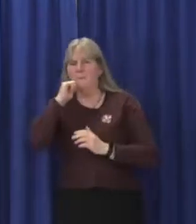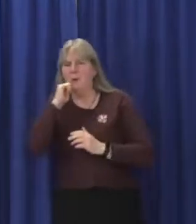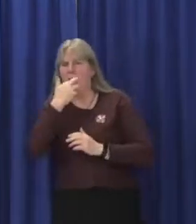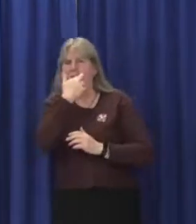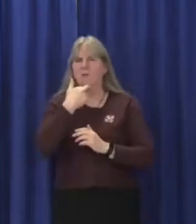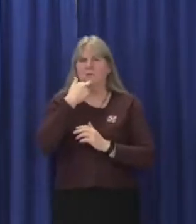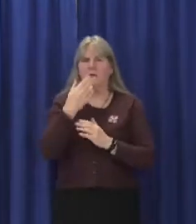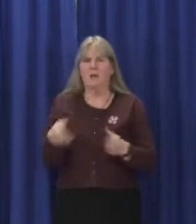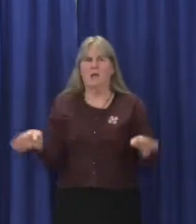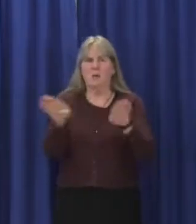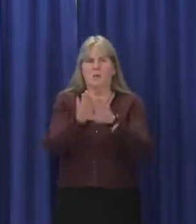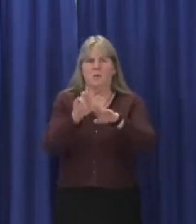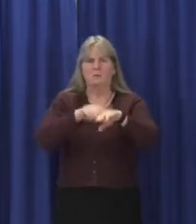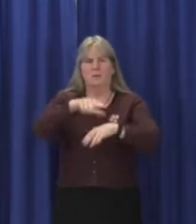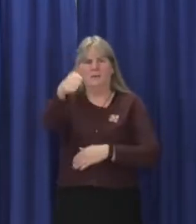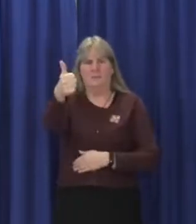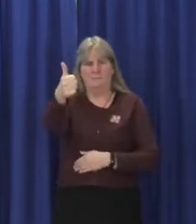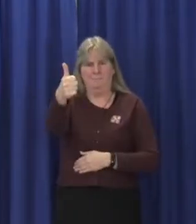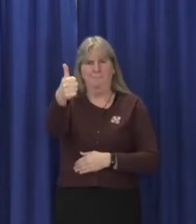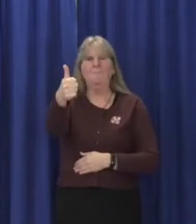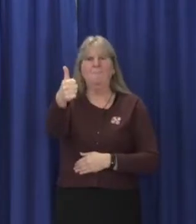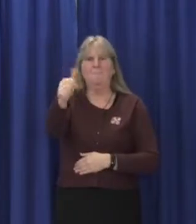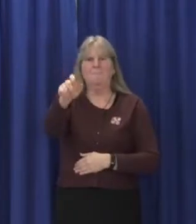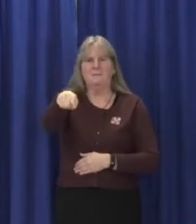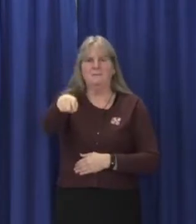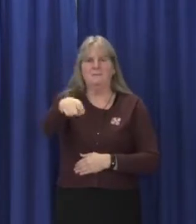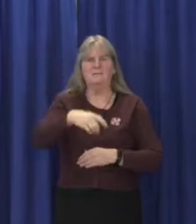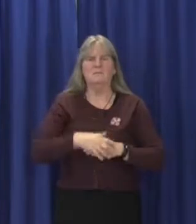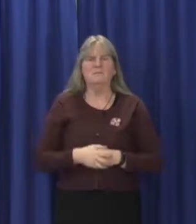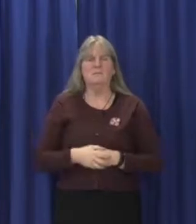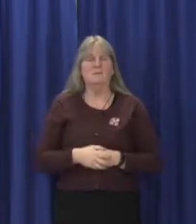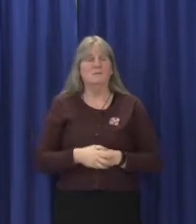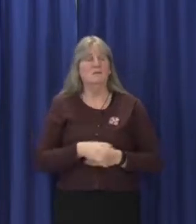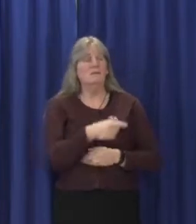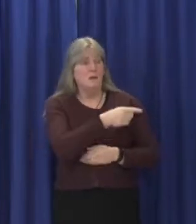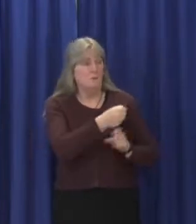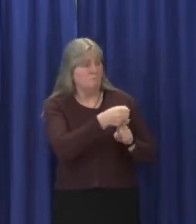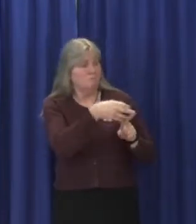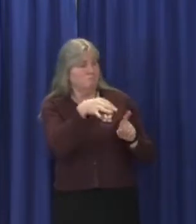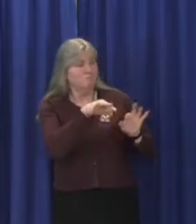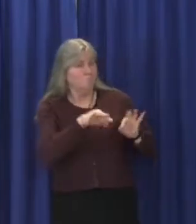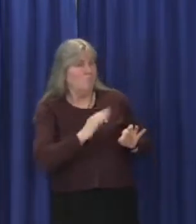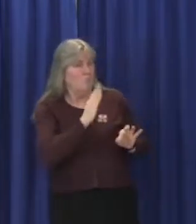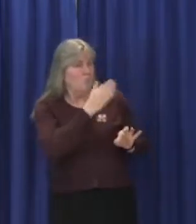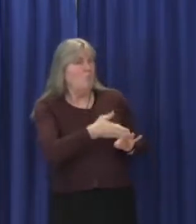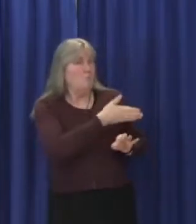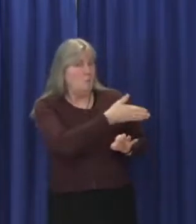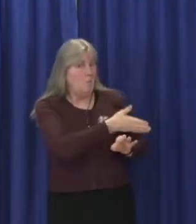no later than 10pm. So, Dr Elliott will speak more in the details of these